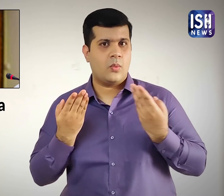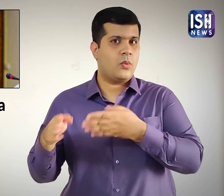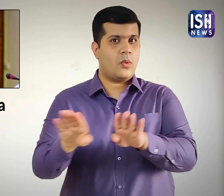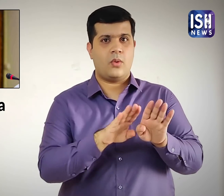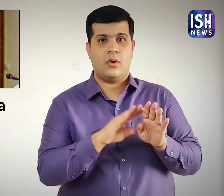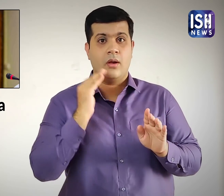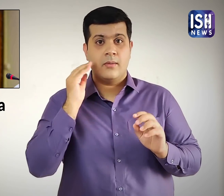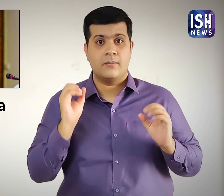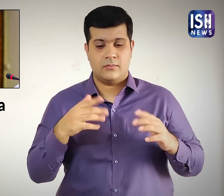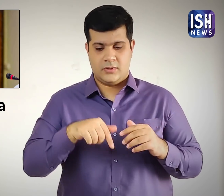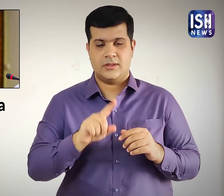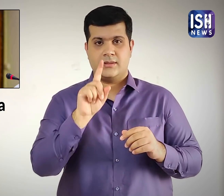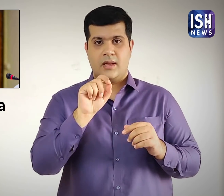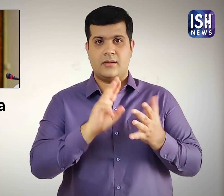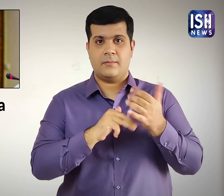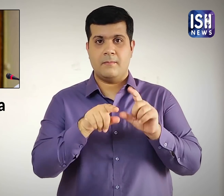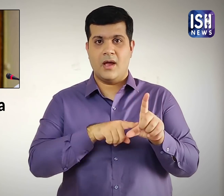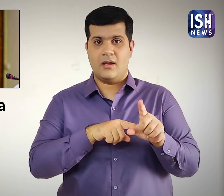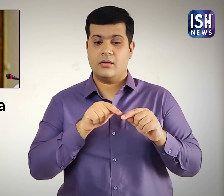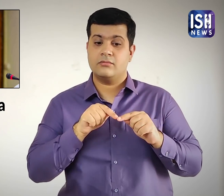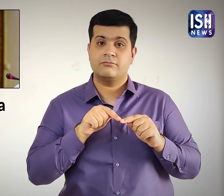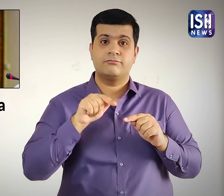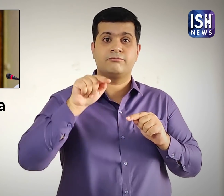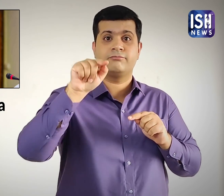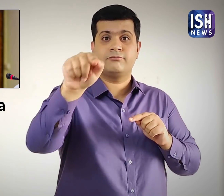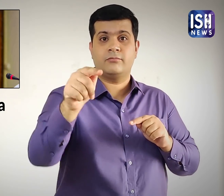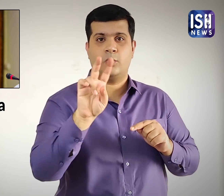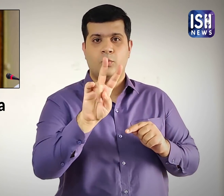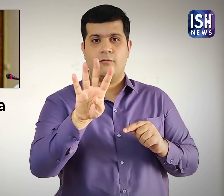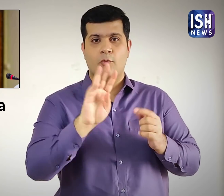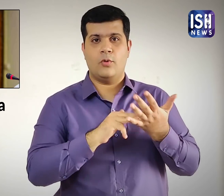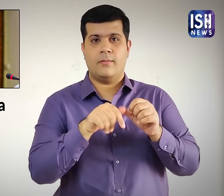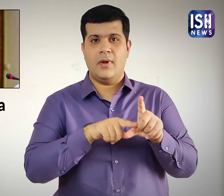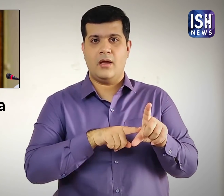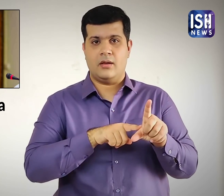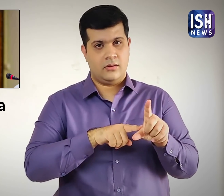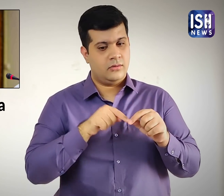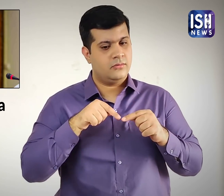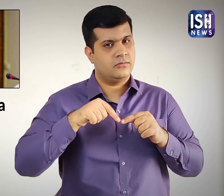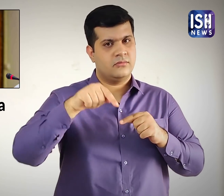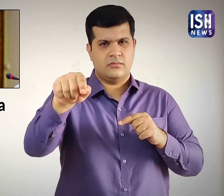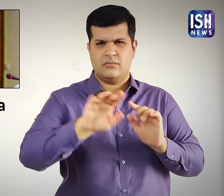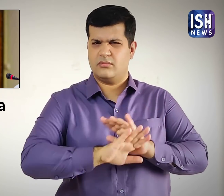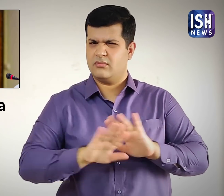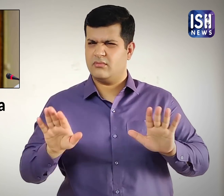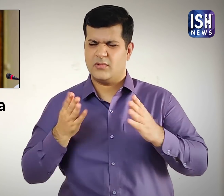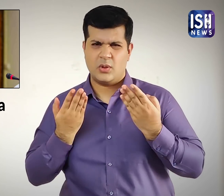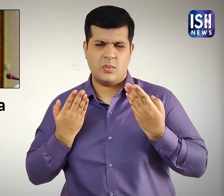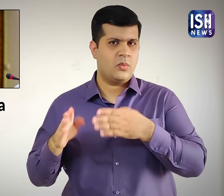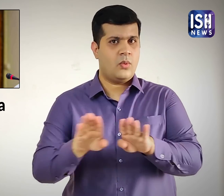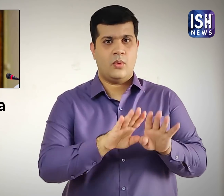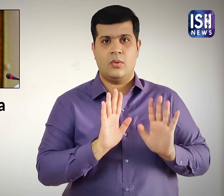a two-week lockdown in the state from May 10 to May 24.